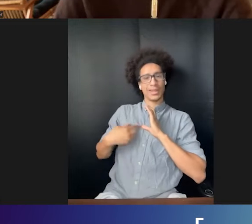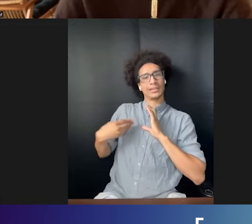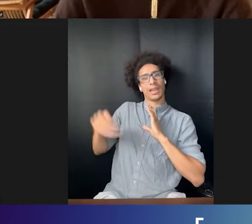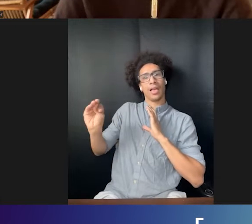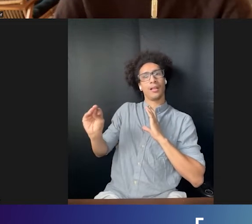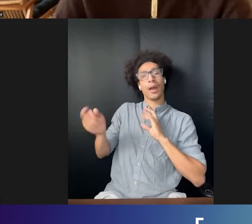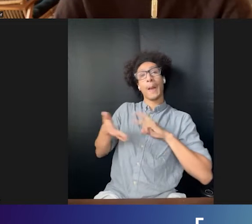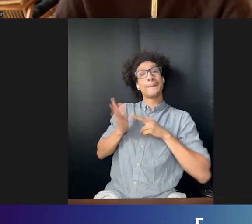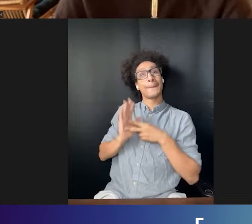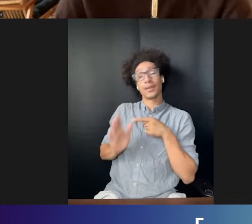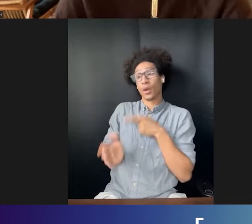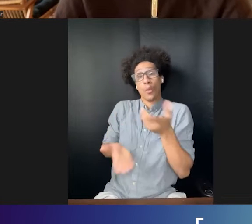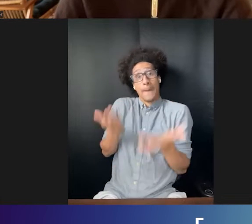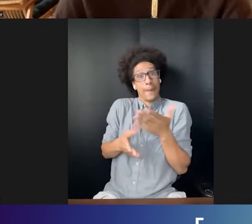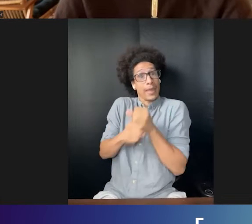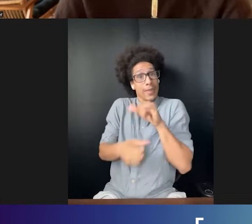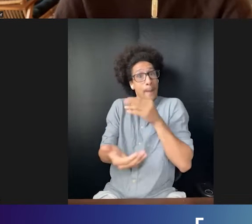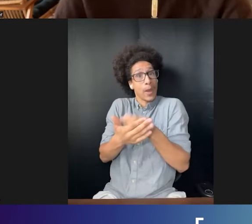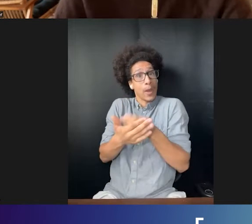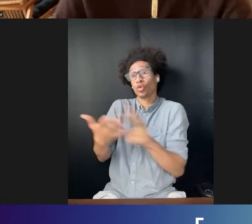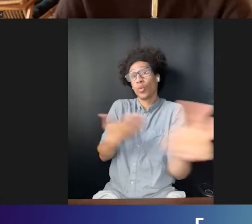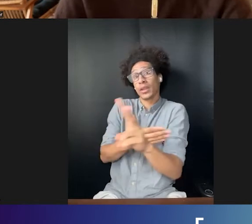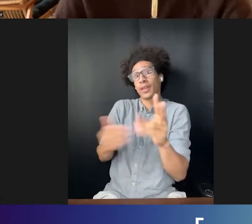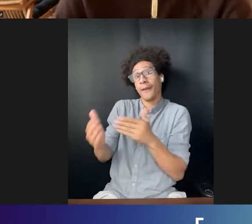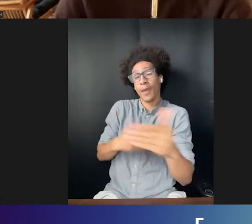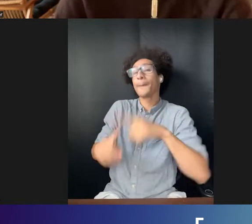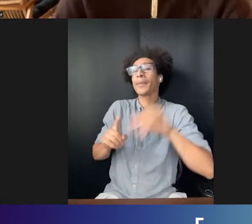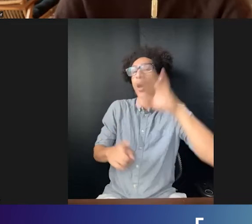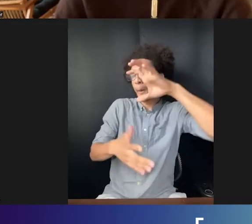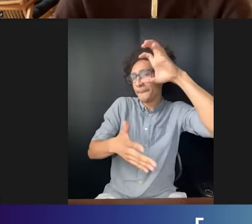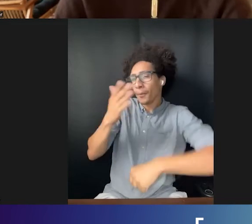you might get that money two weeks in advance, but it's going to come out of the paycheck you get in two weeks.